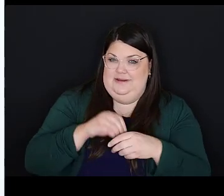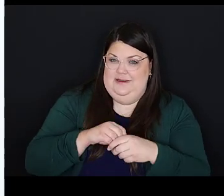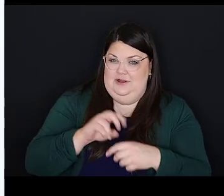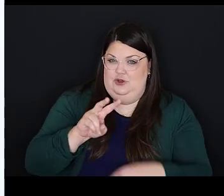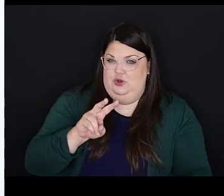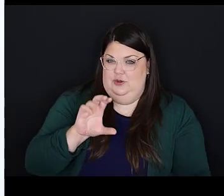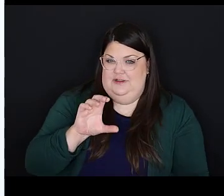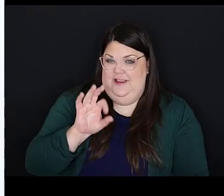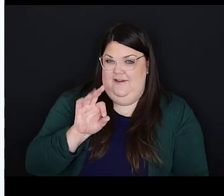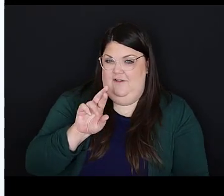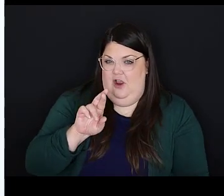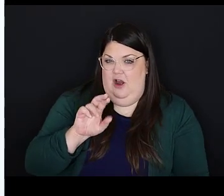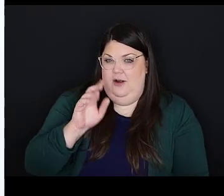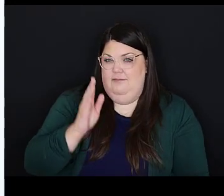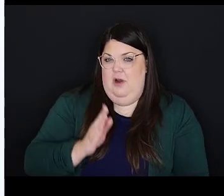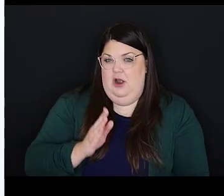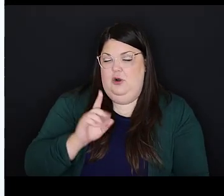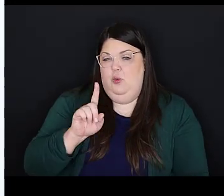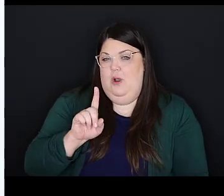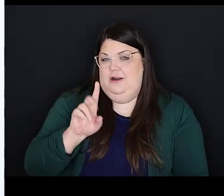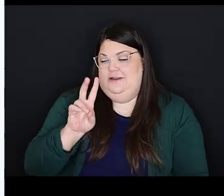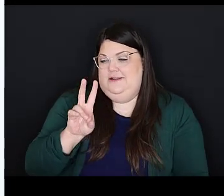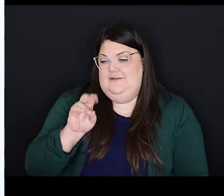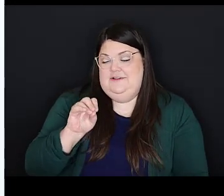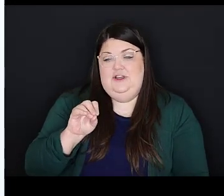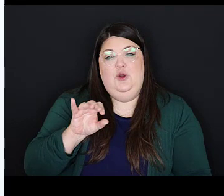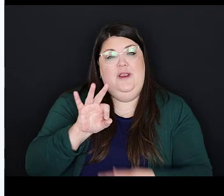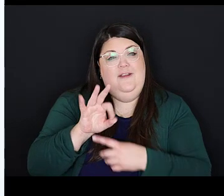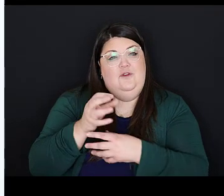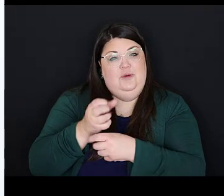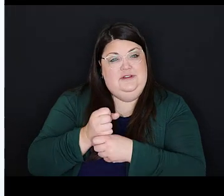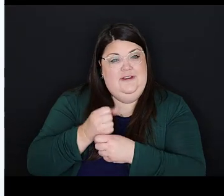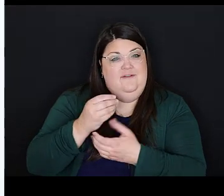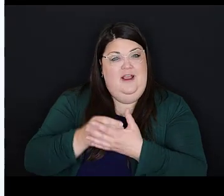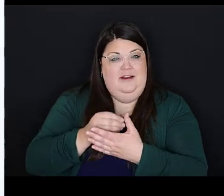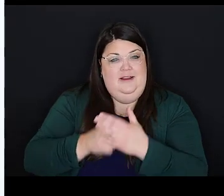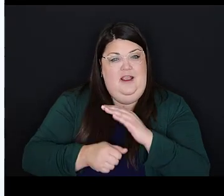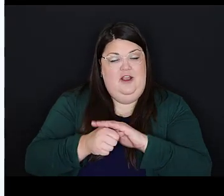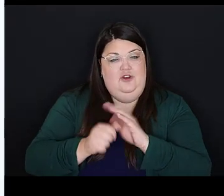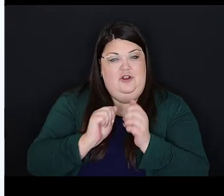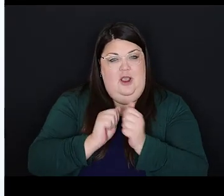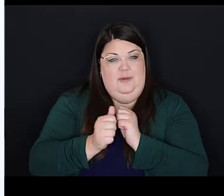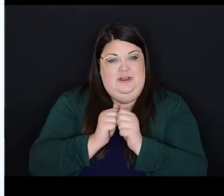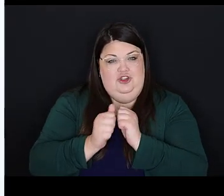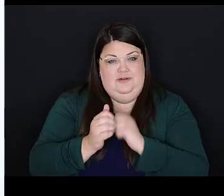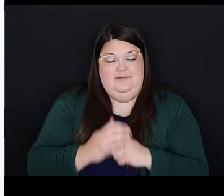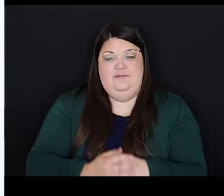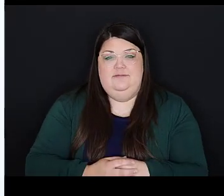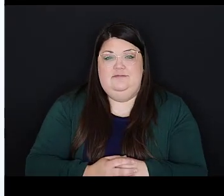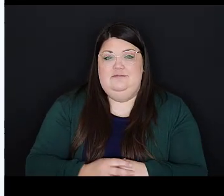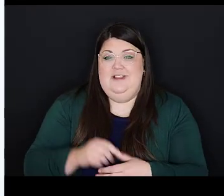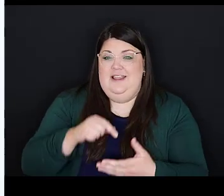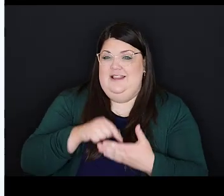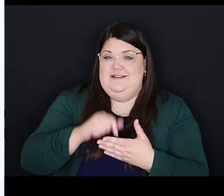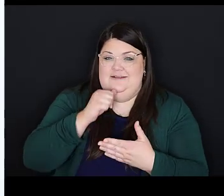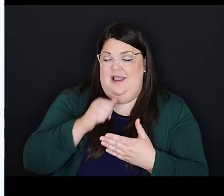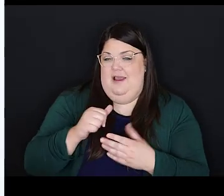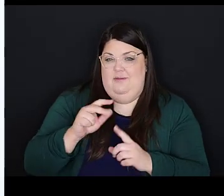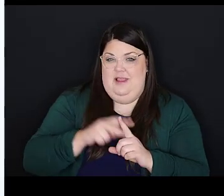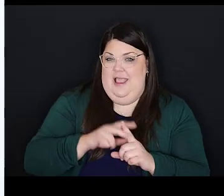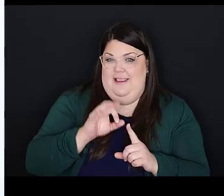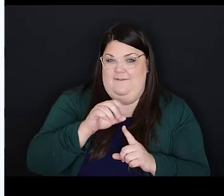part 170 should you receive funding under the competition. This does not apply if you have an